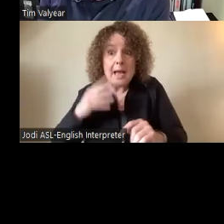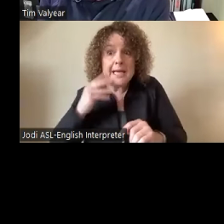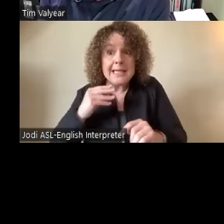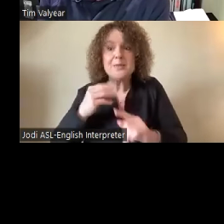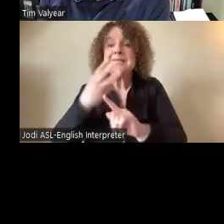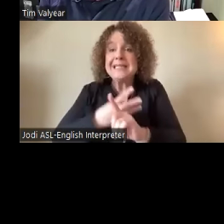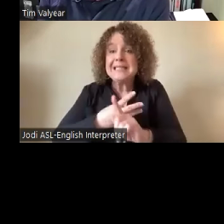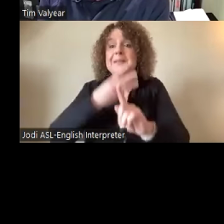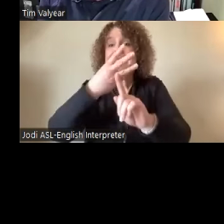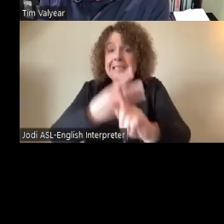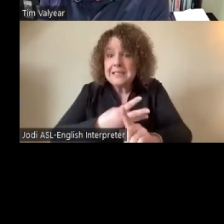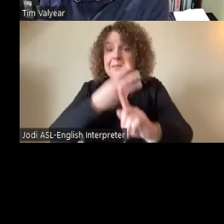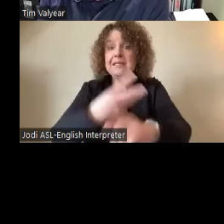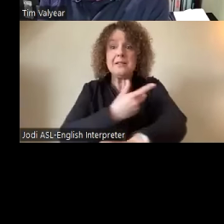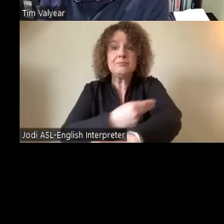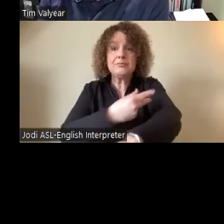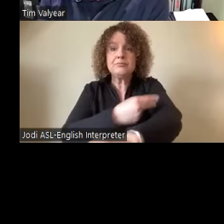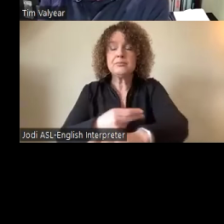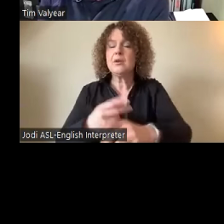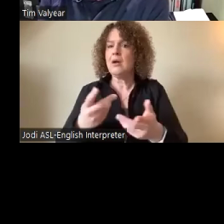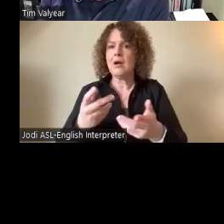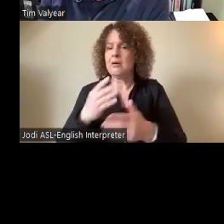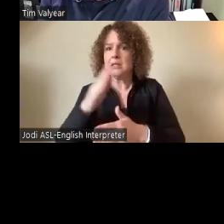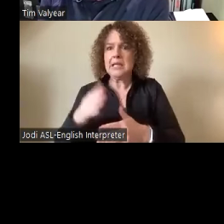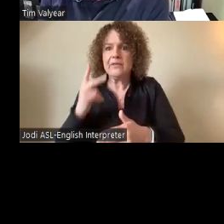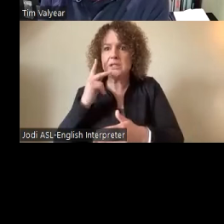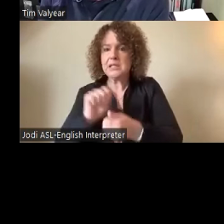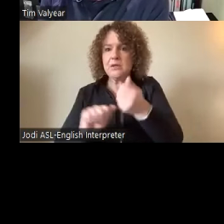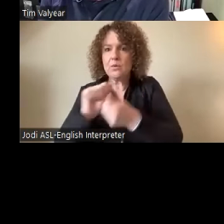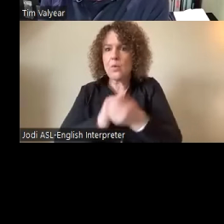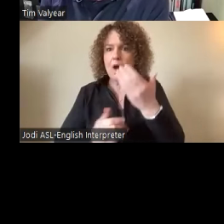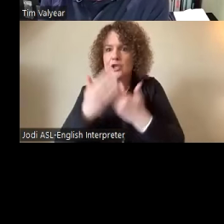that when we go and get our blood taken, for example.